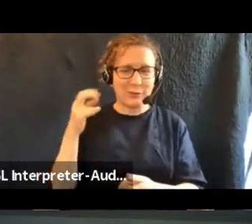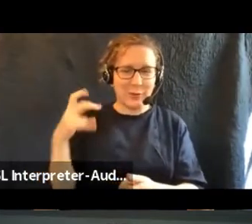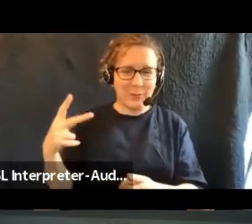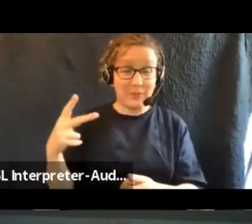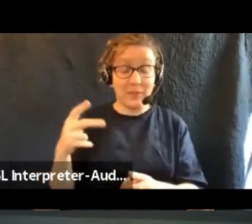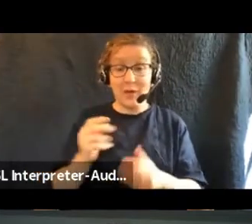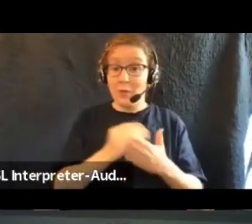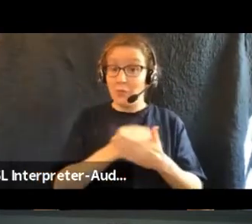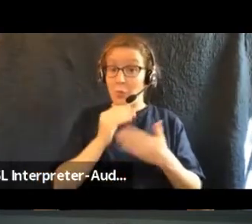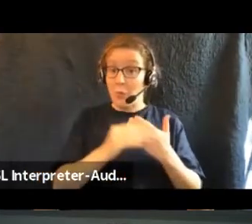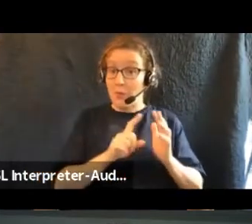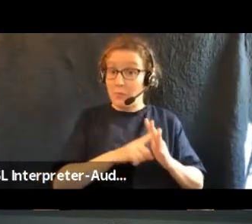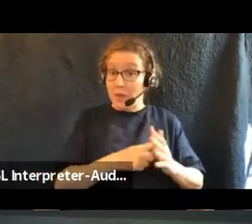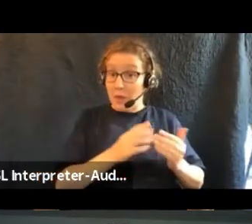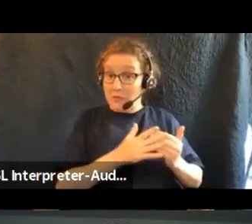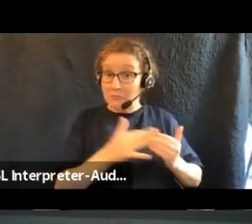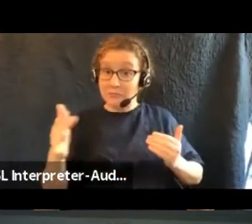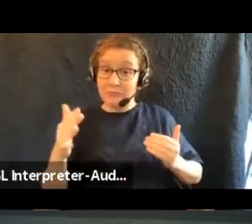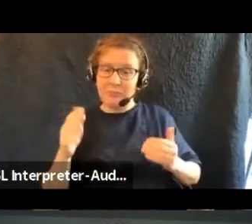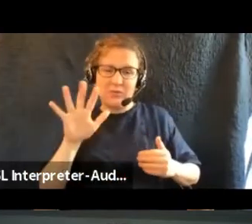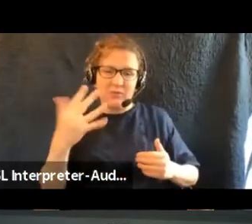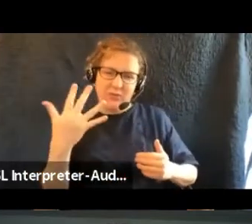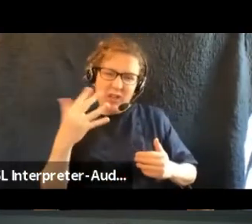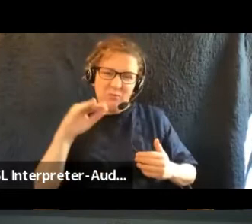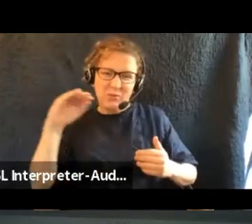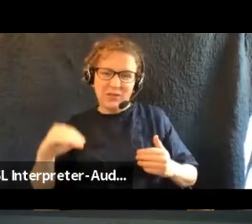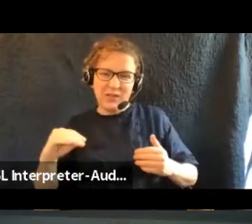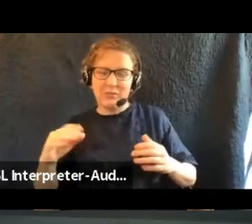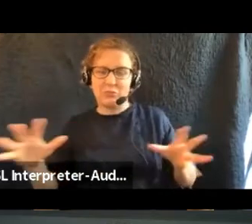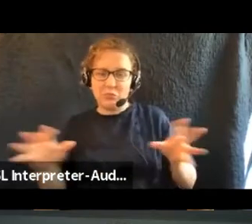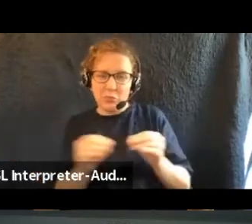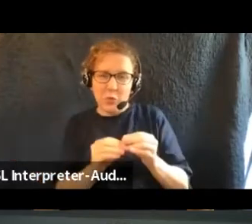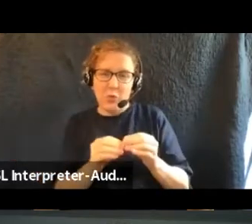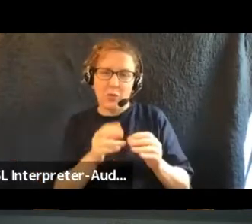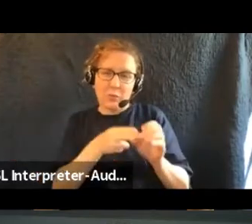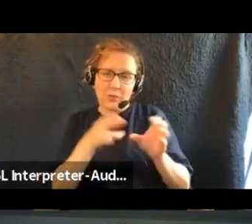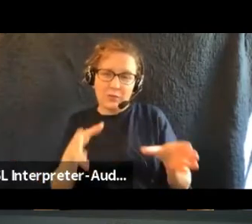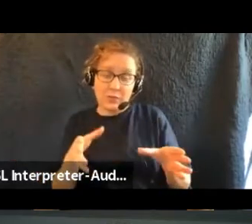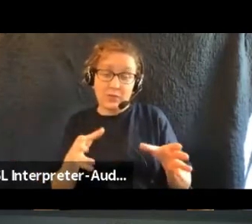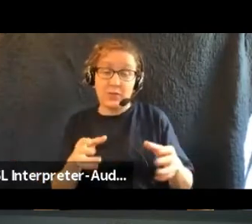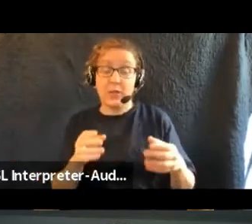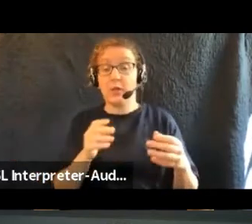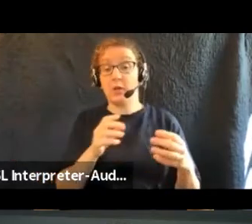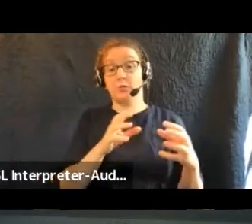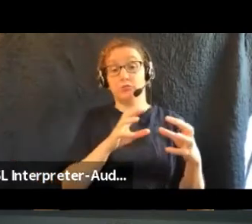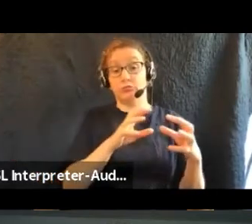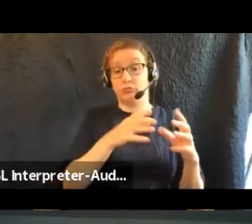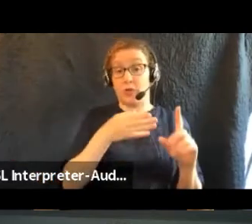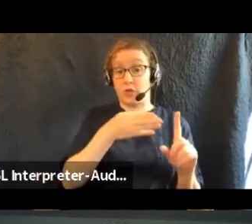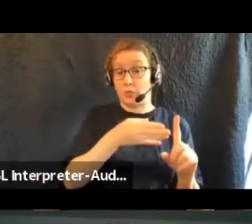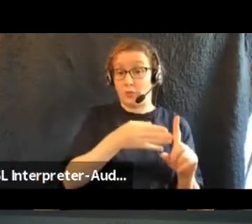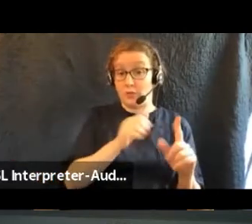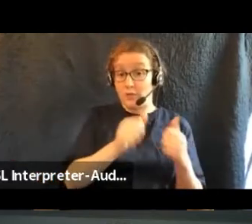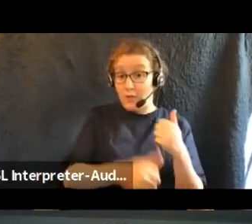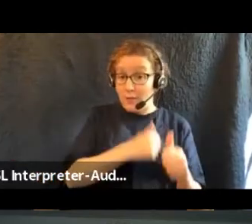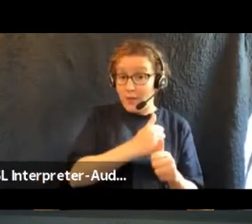we have had about 5% of our total participants both in terms of our alumni and selected candidates